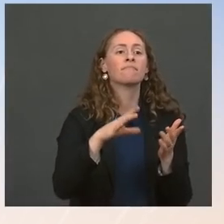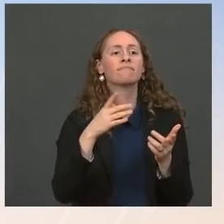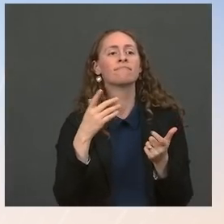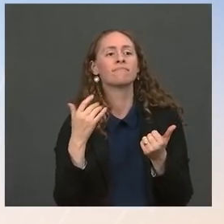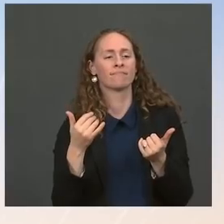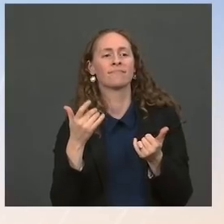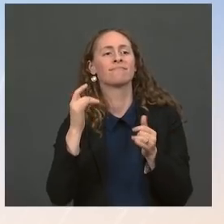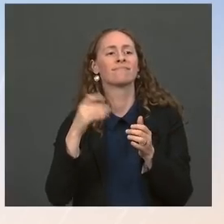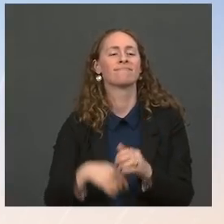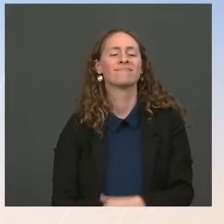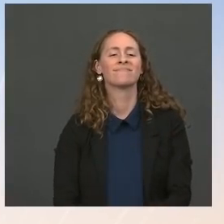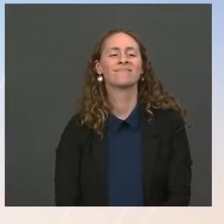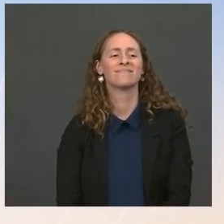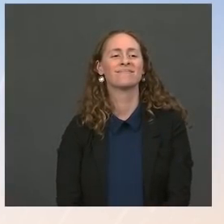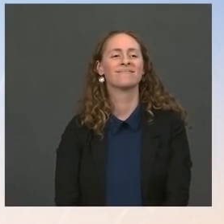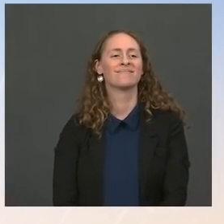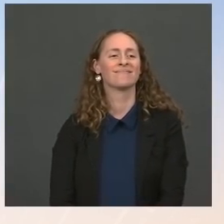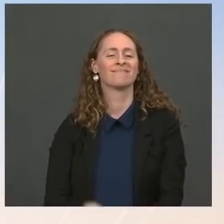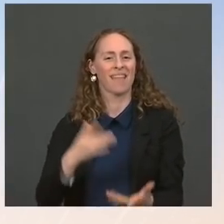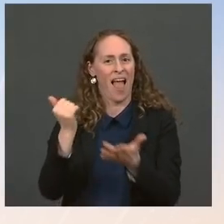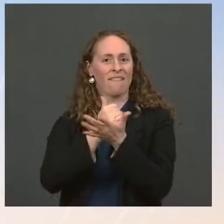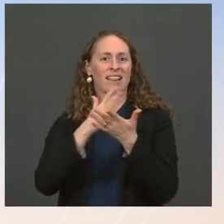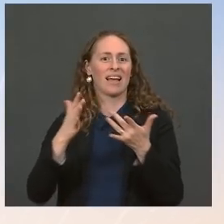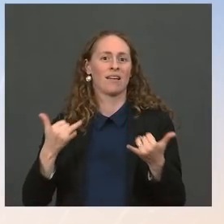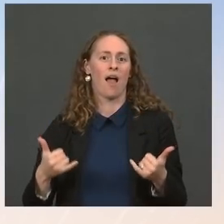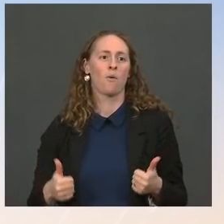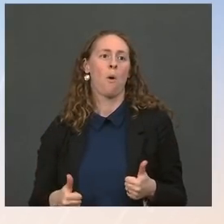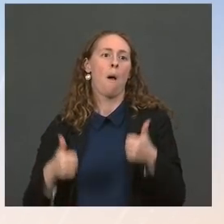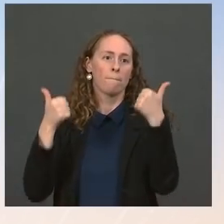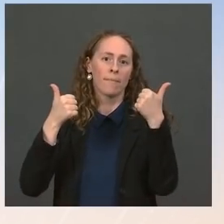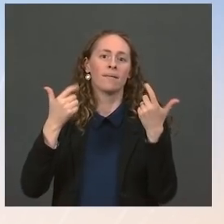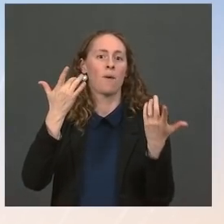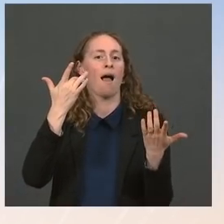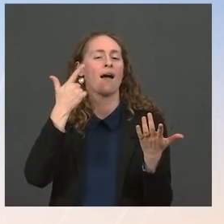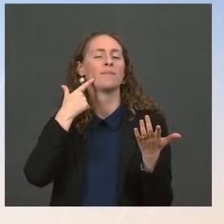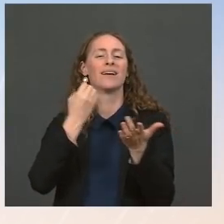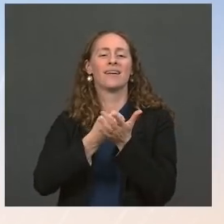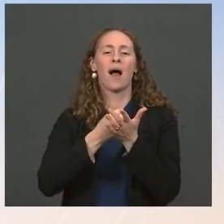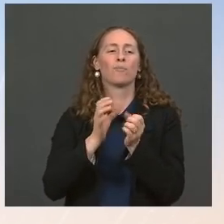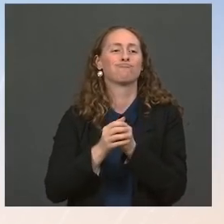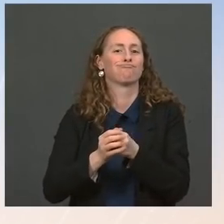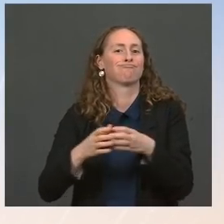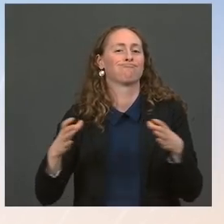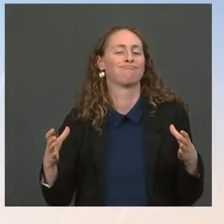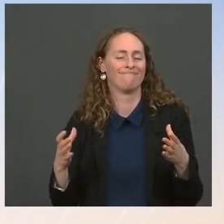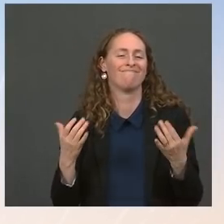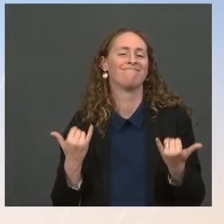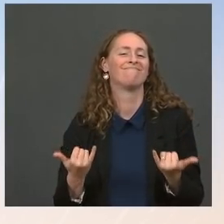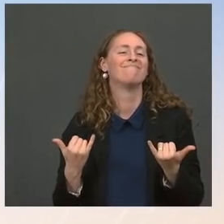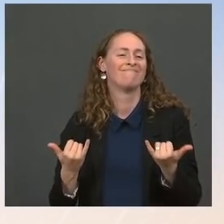or so as the economy is turning back on and, as I would note, we were turning from a period of time where the unemployment rate was high,